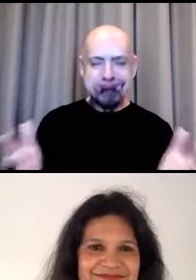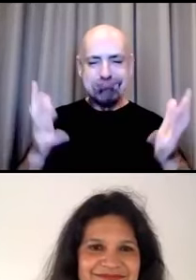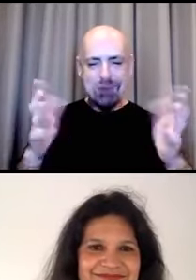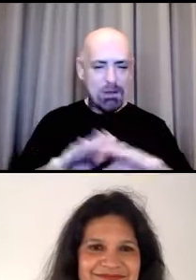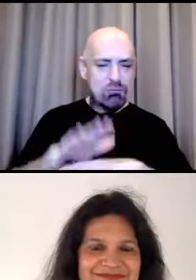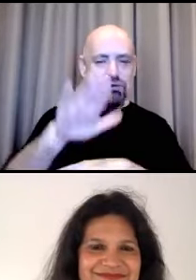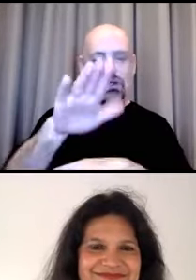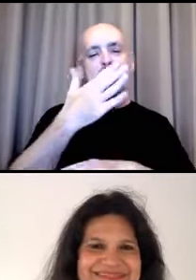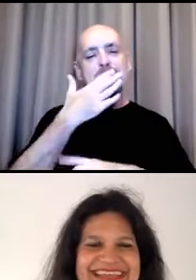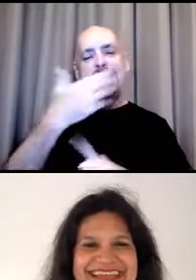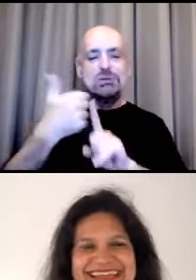if it may be hard to have a